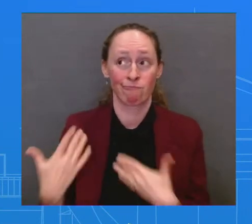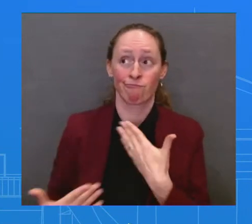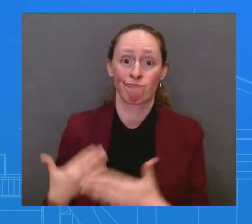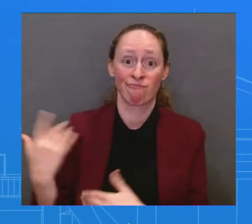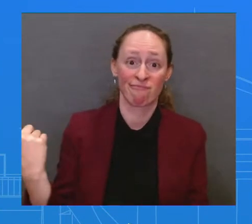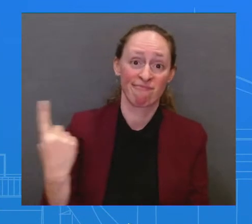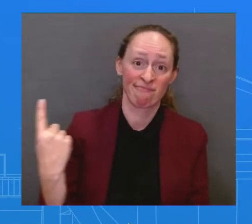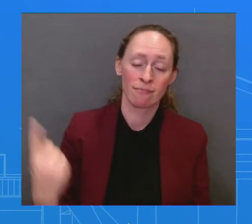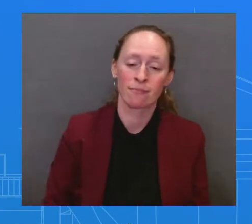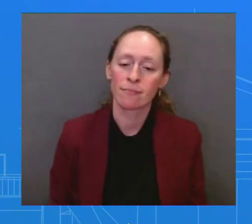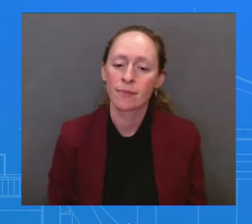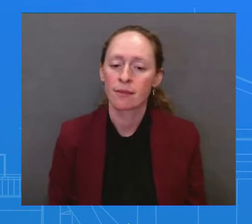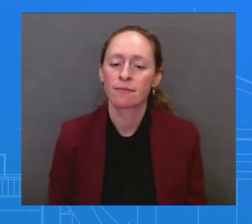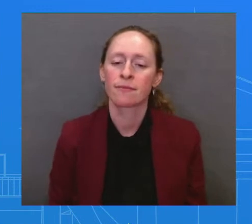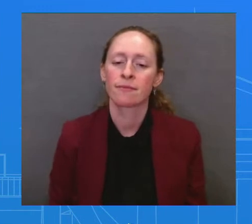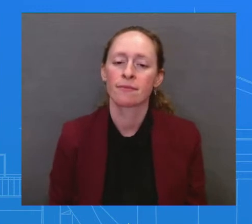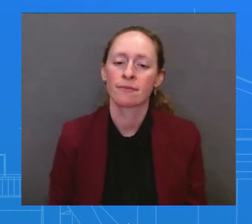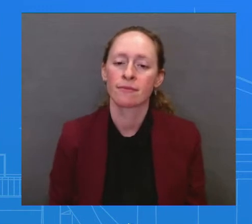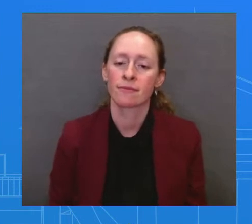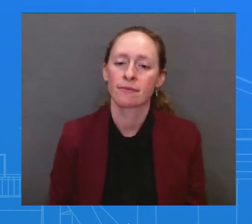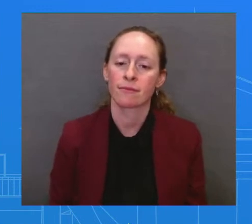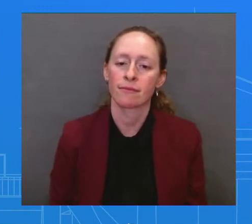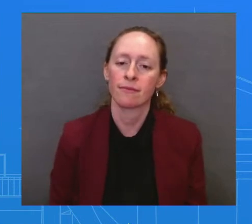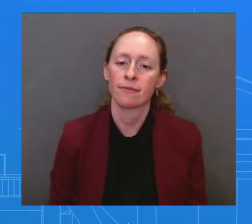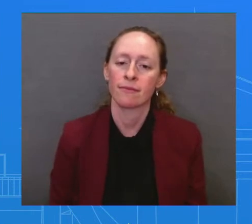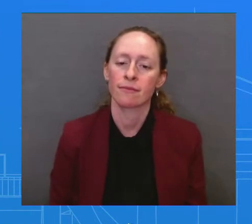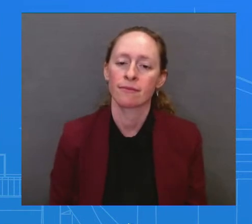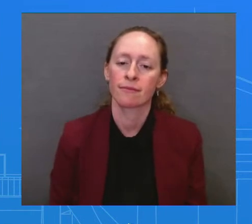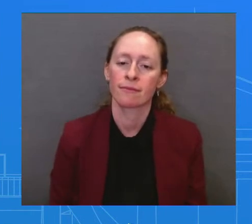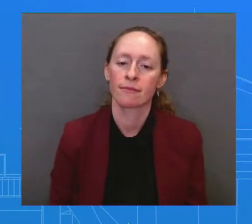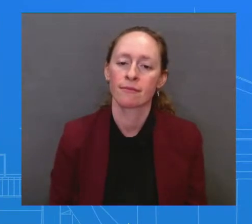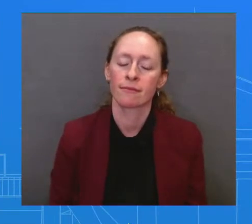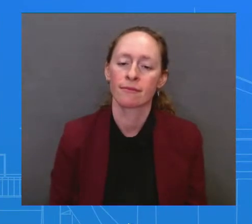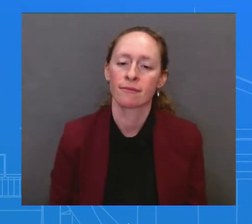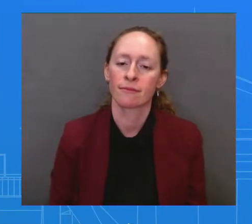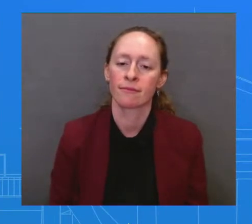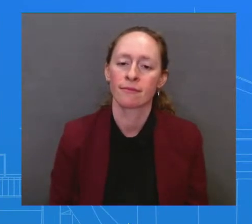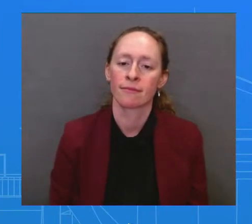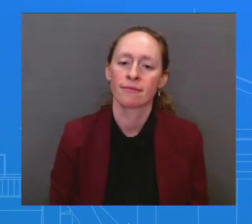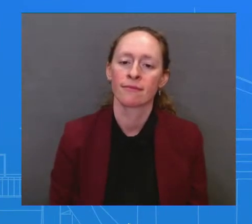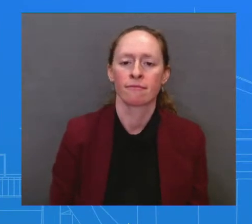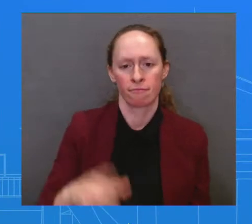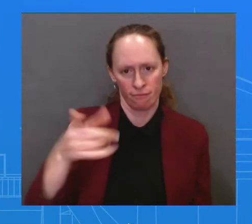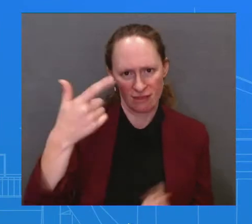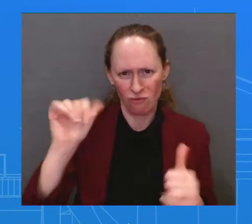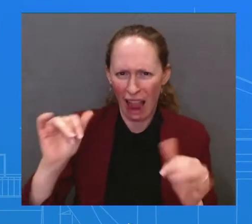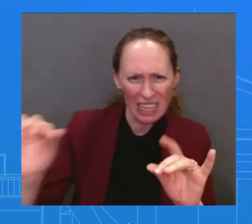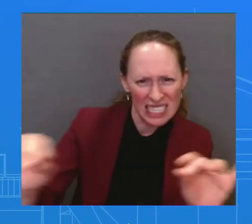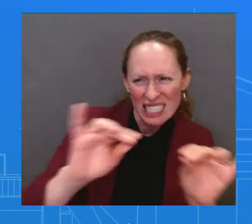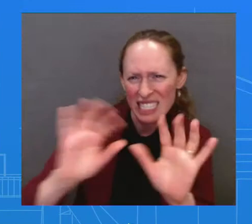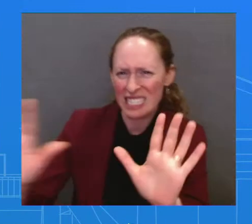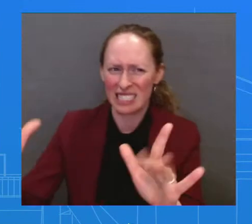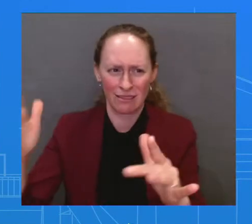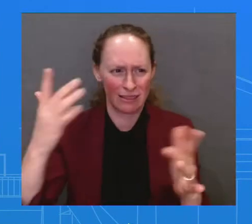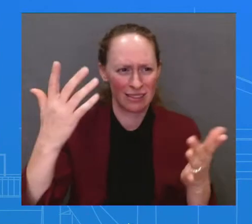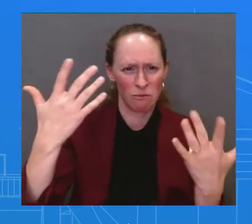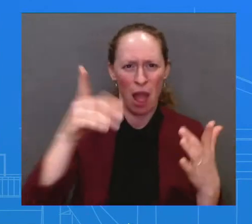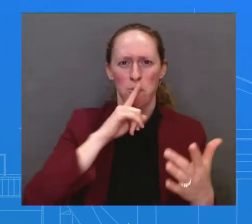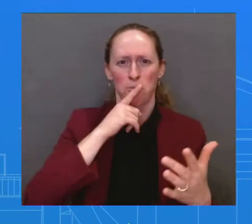in trying to avert this possible government shutdown? And will he be speaking with Speaker McCarthy? And if so, what's his message? Ms. Jean-Pierre: So, look,